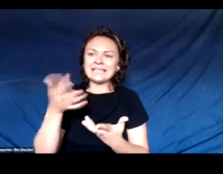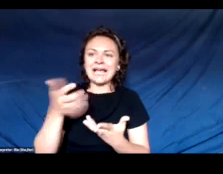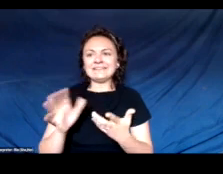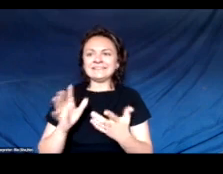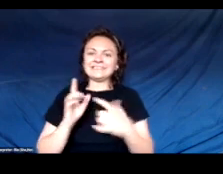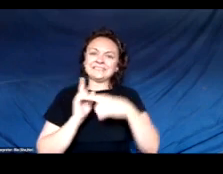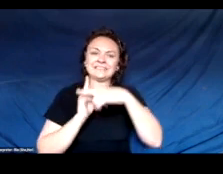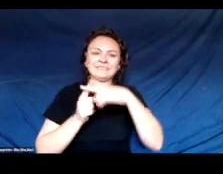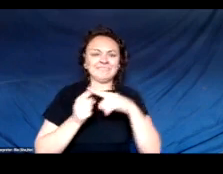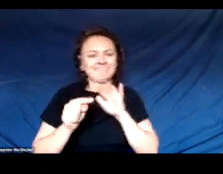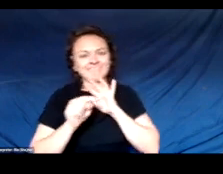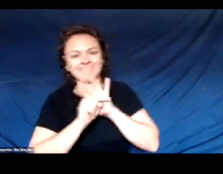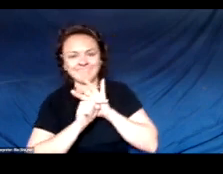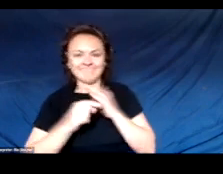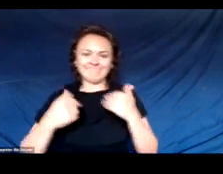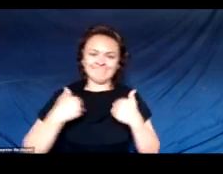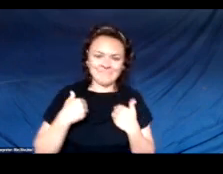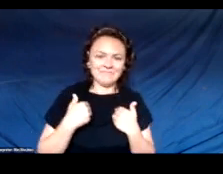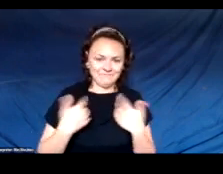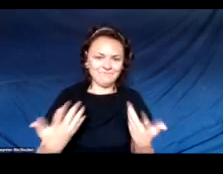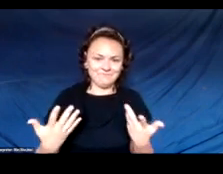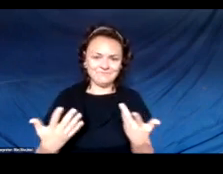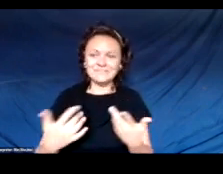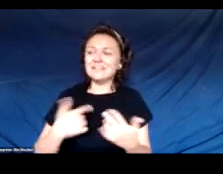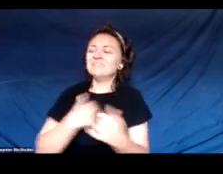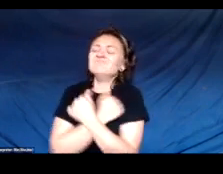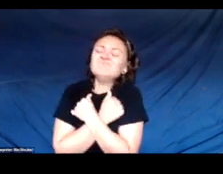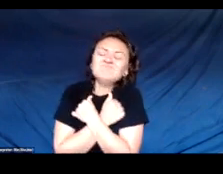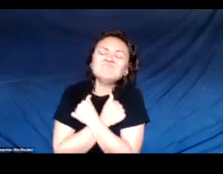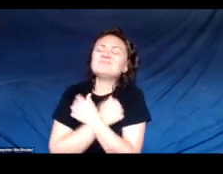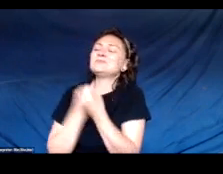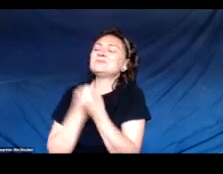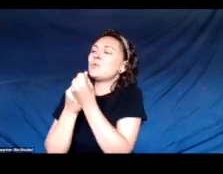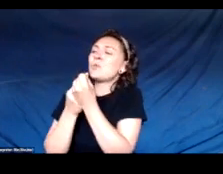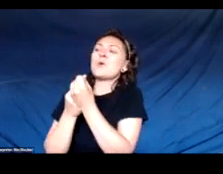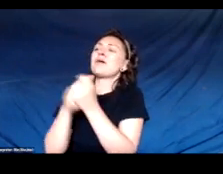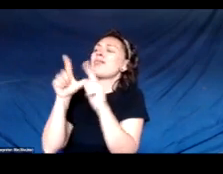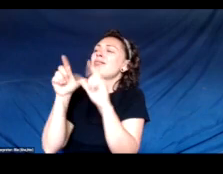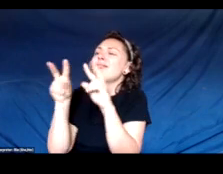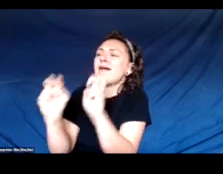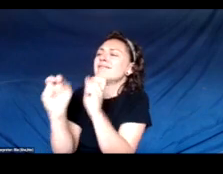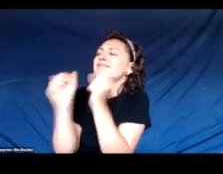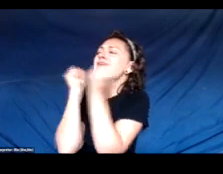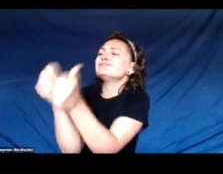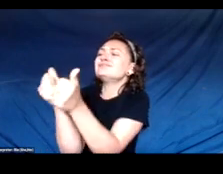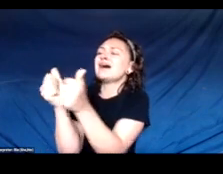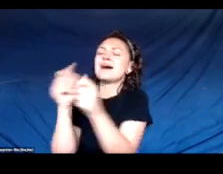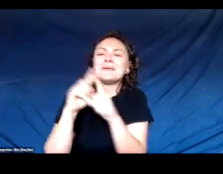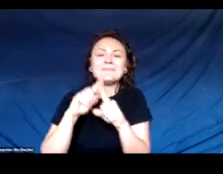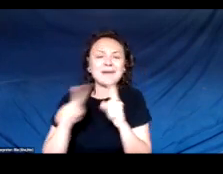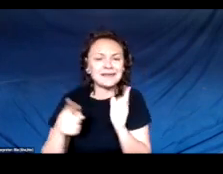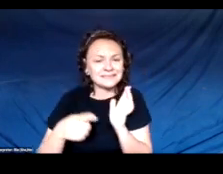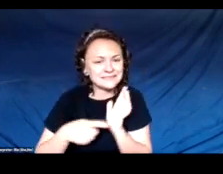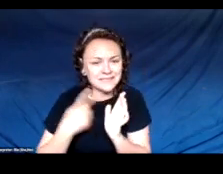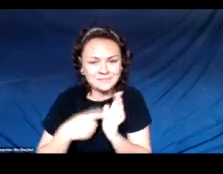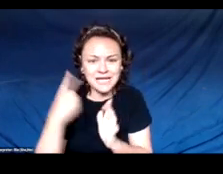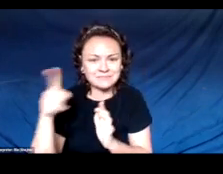Like, I'm grateful for the support and the love, but sometimes they overstep. Yeah, yeah, definitely.